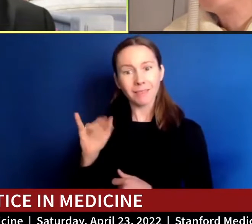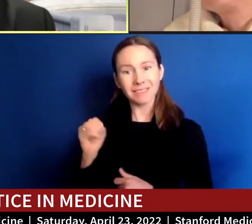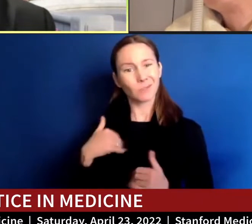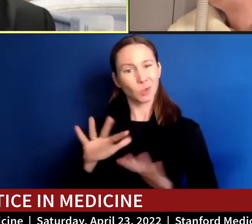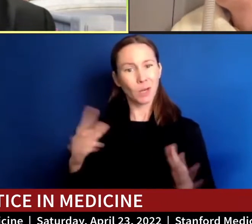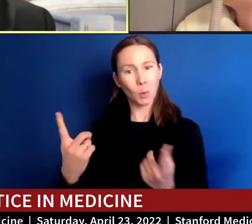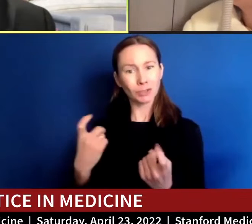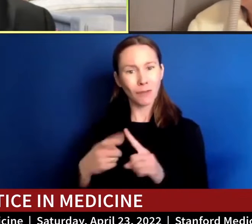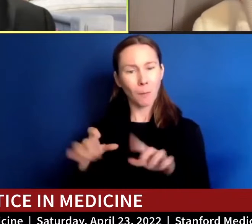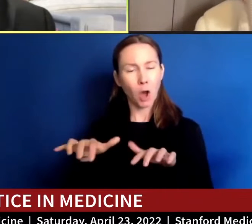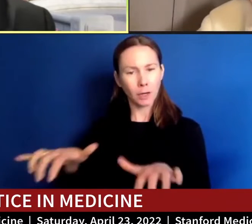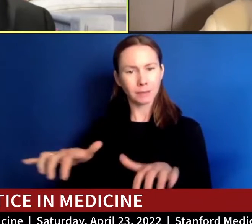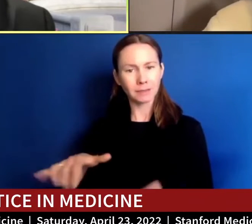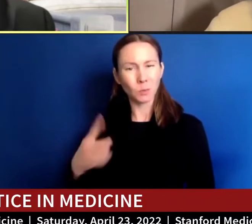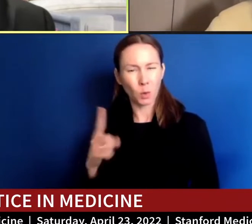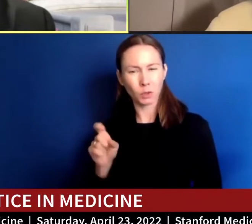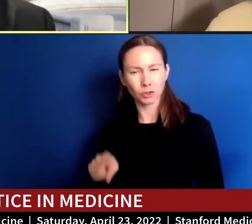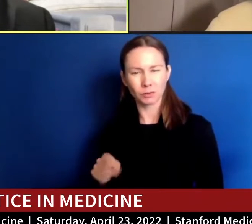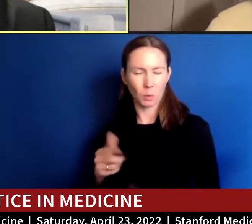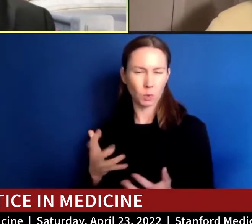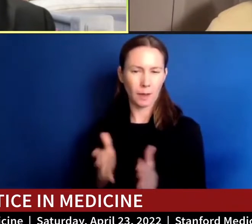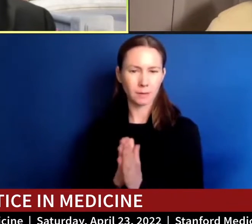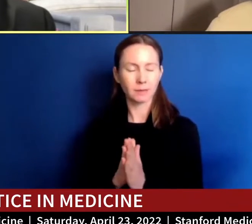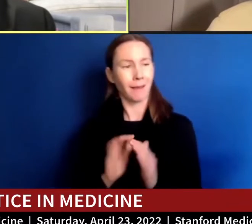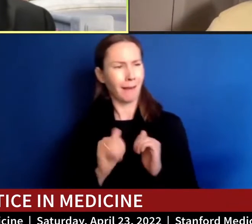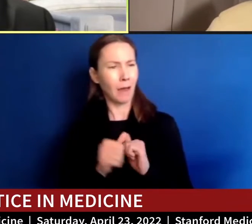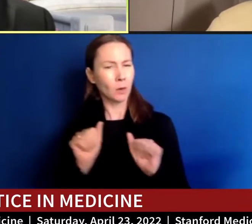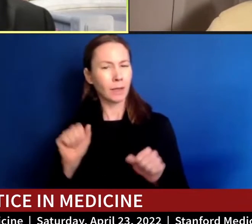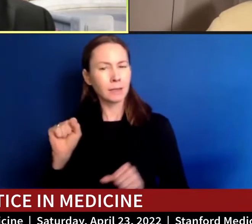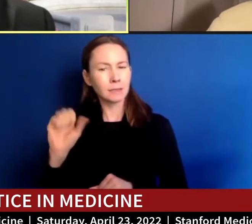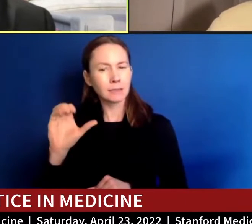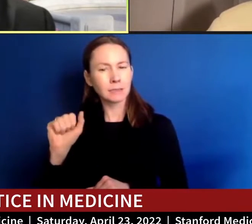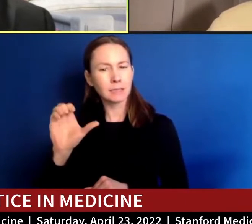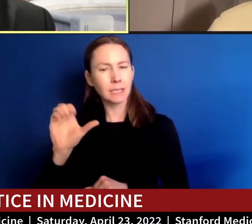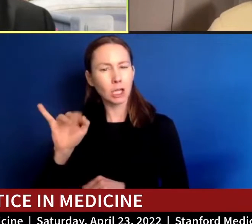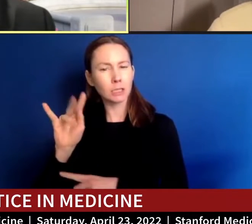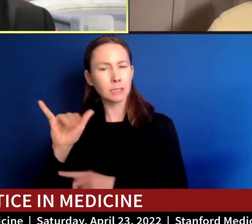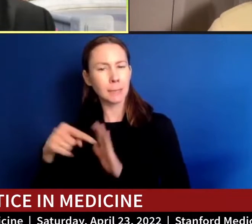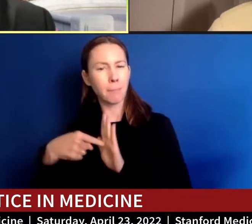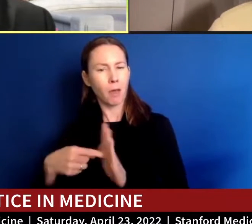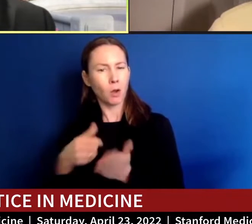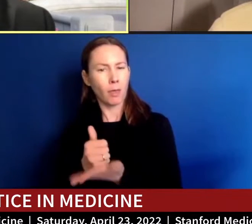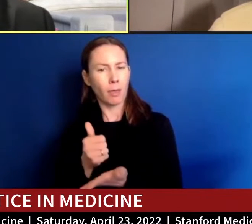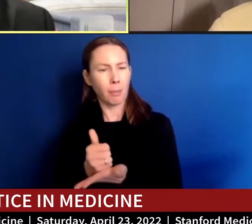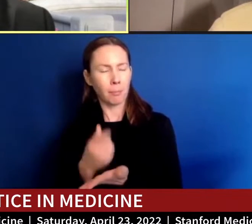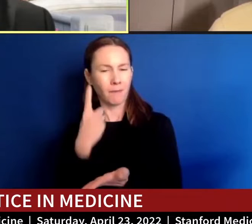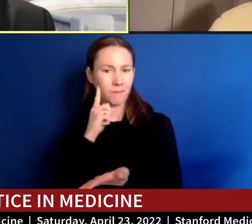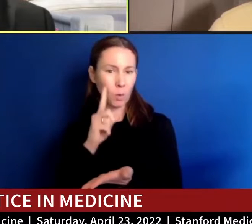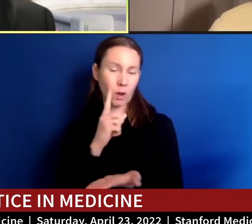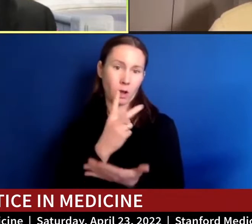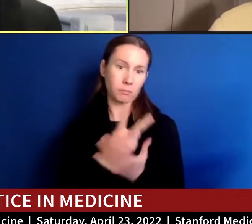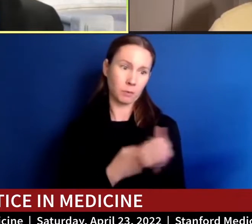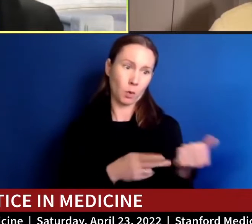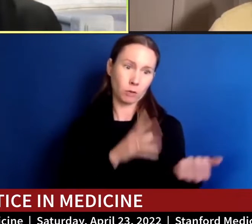scarcity models of health both for providers and patients be addressed by disability justice?